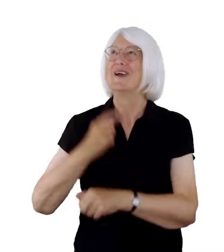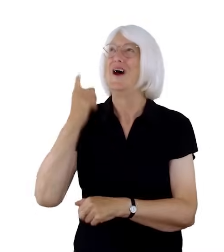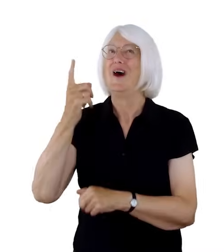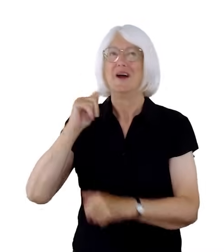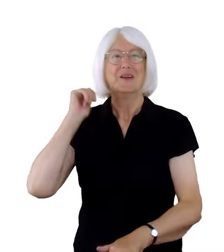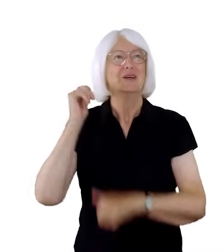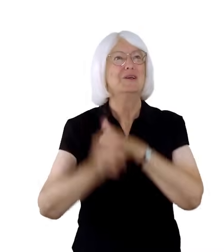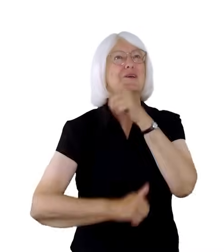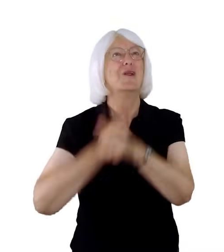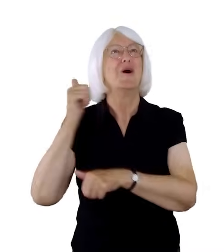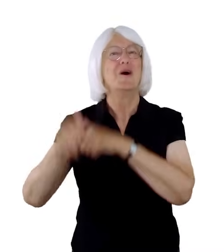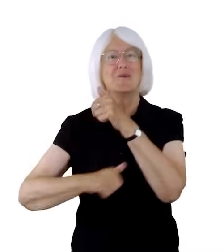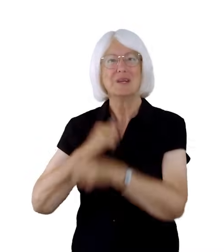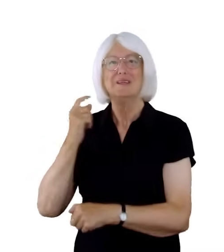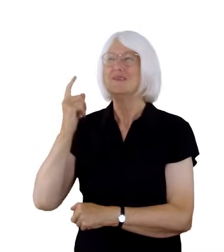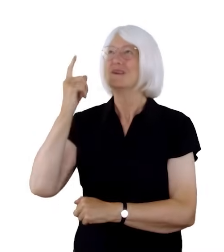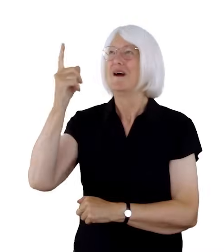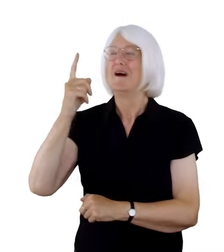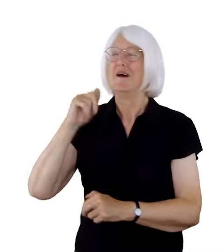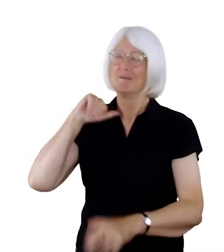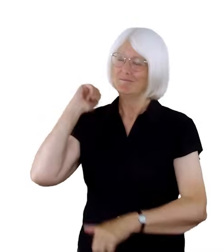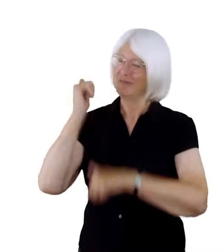Glory to God, glory to God